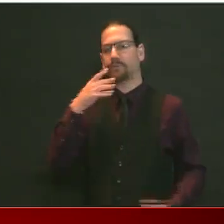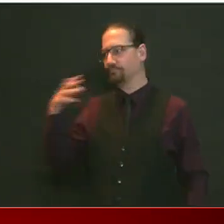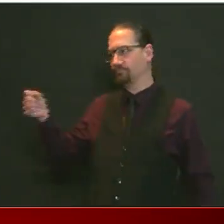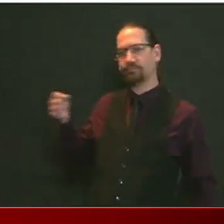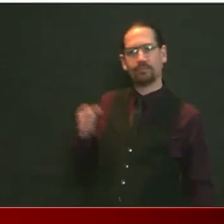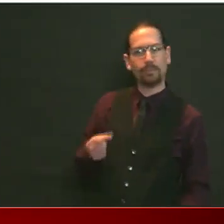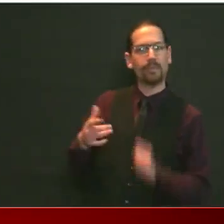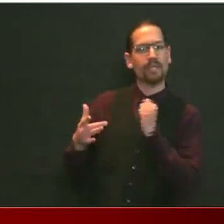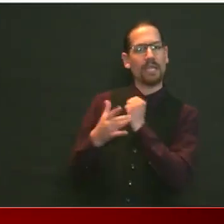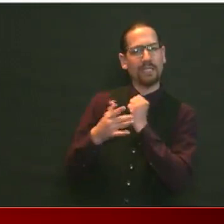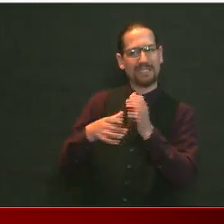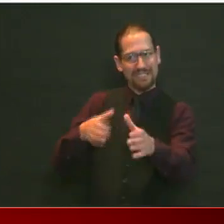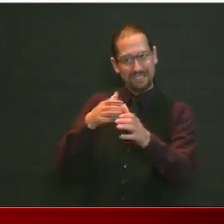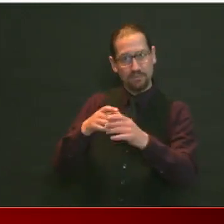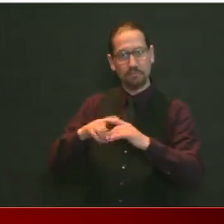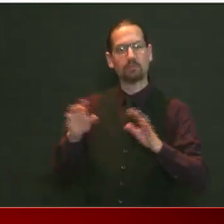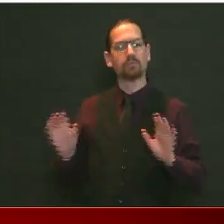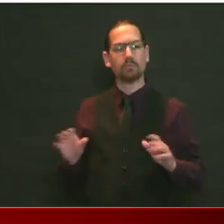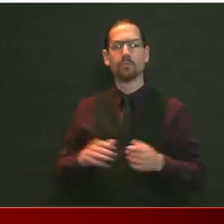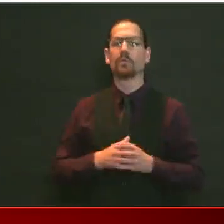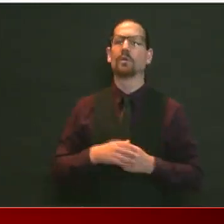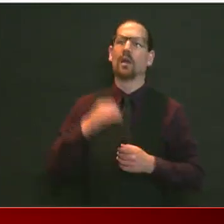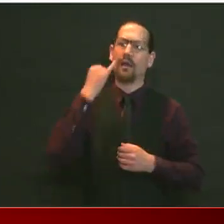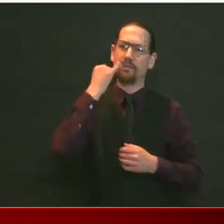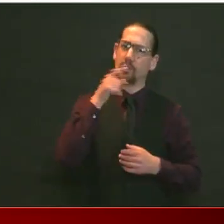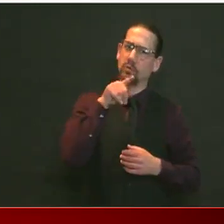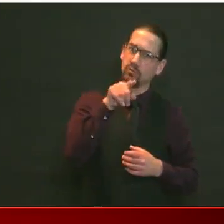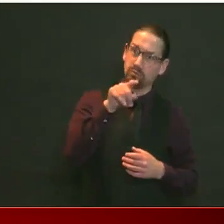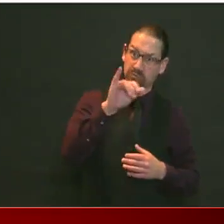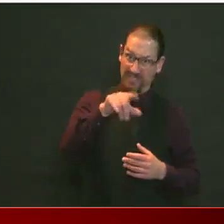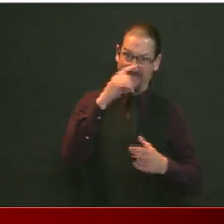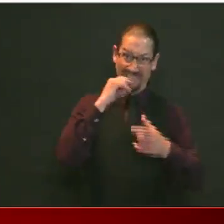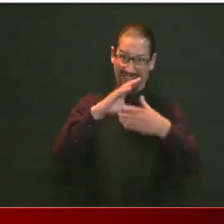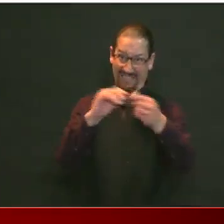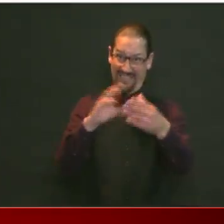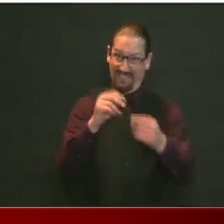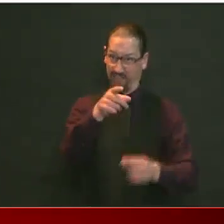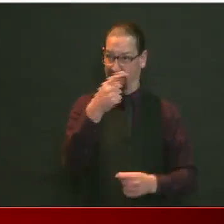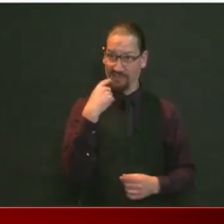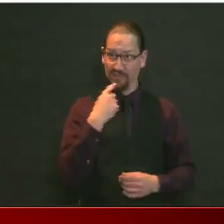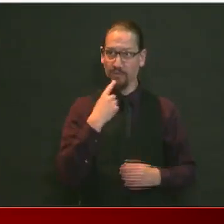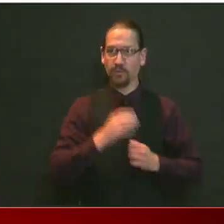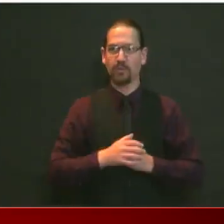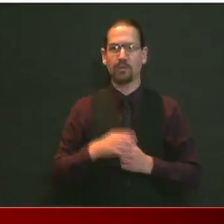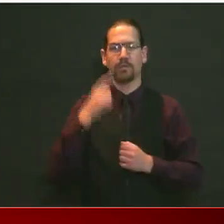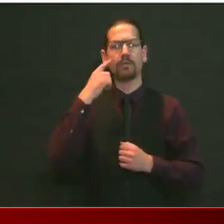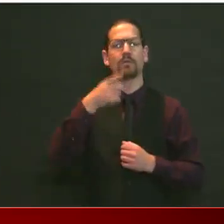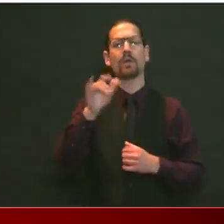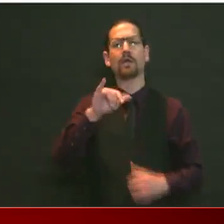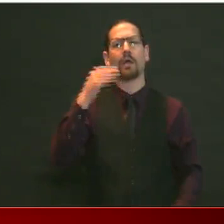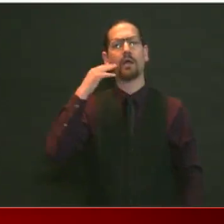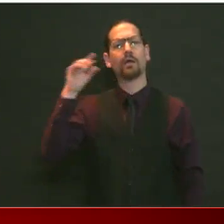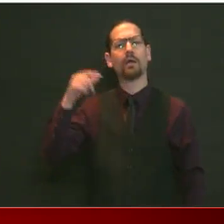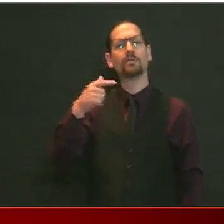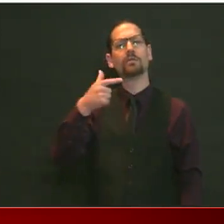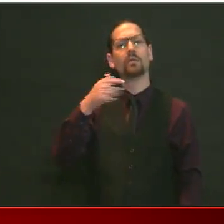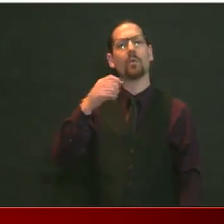BECAUSE THAT IS NOT WHO I AM. OR WHO THE GREAT DOCTOR IS. YOU -- IT'S EXACTLY LIKE WHAT